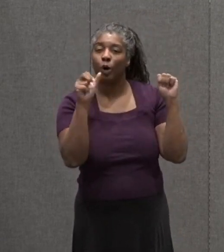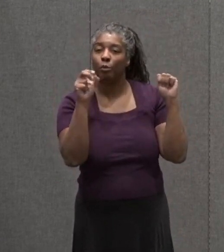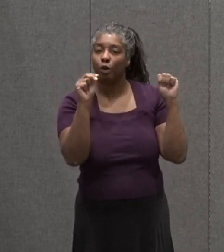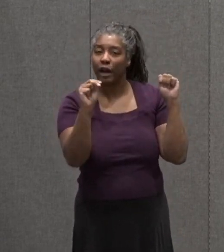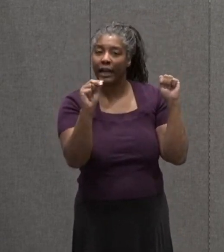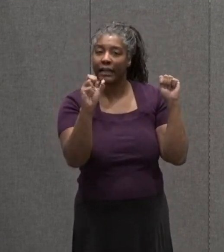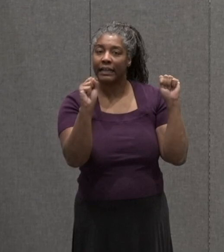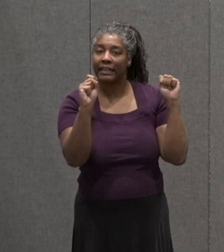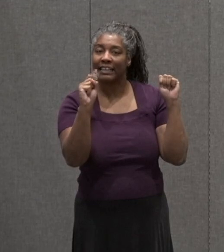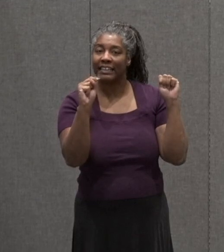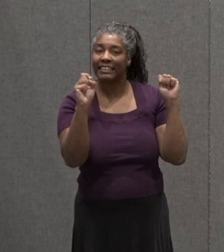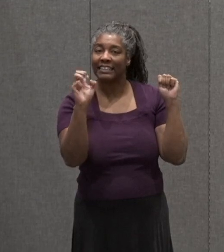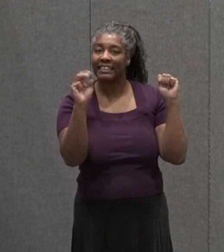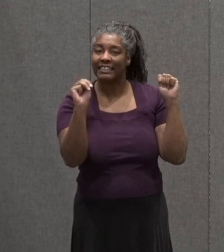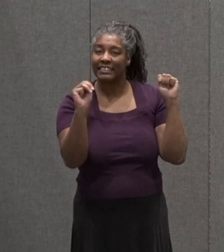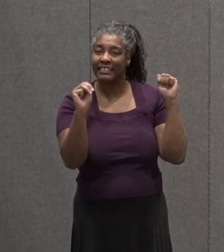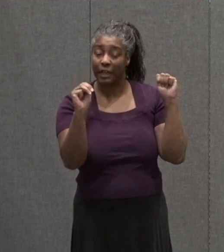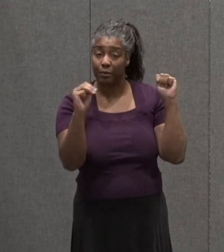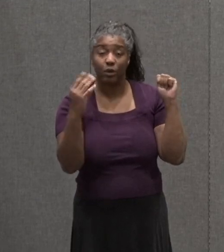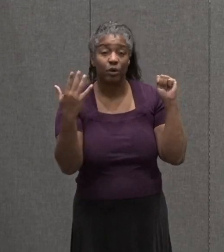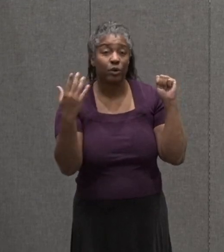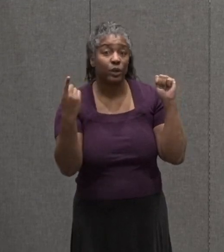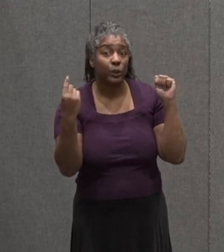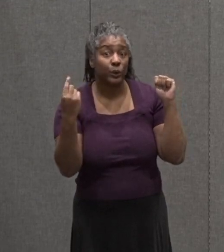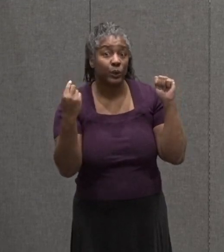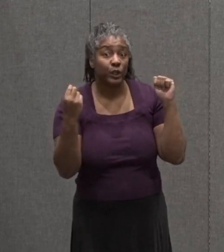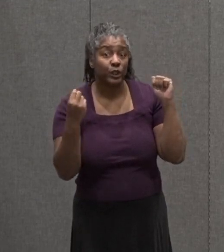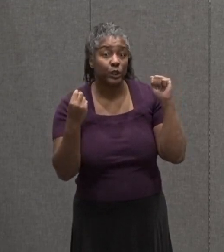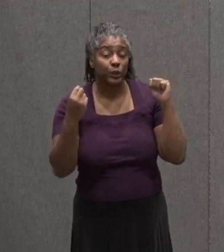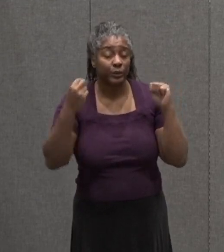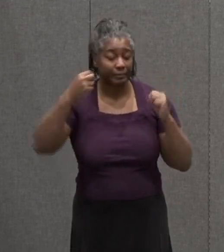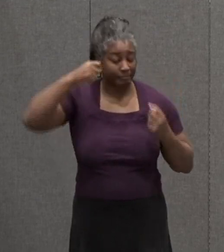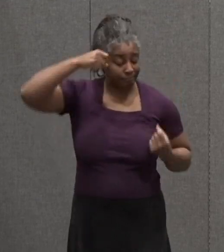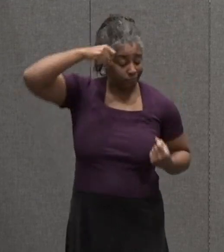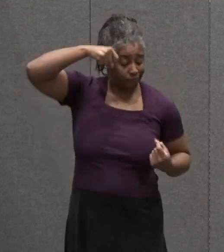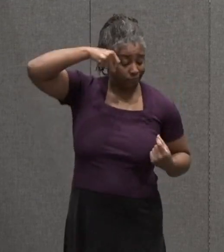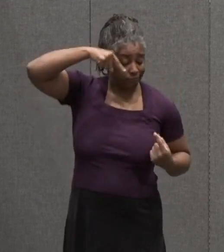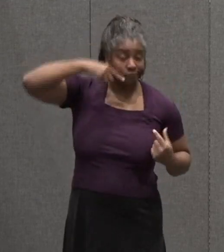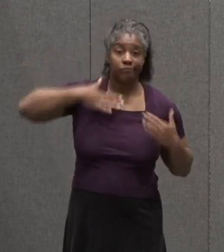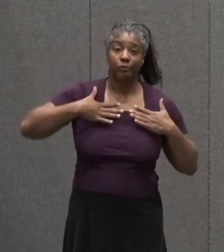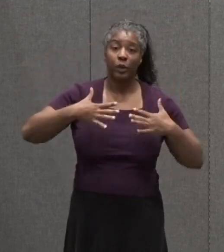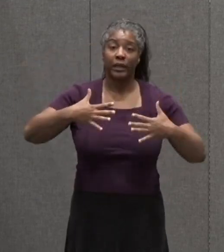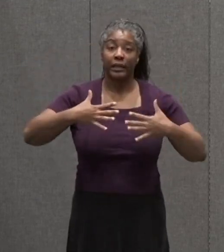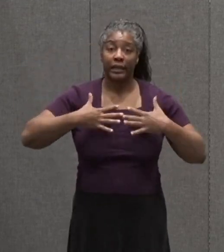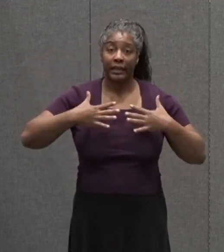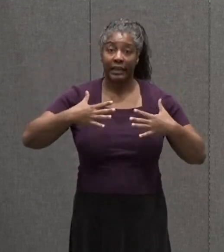Very important. Thank goodness for this part of our brain, right? Now let's open it up.